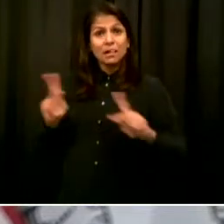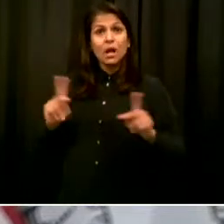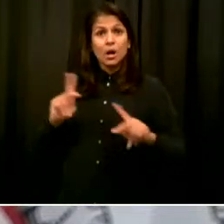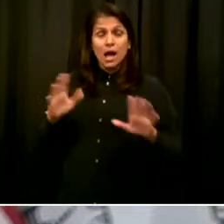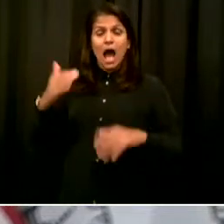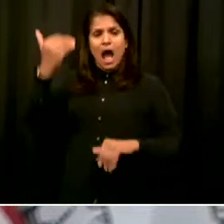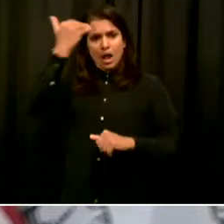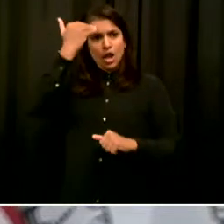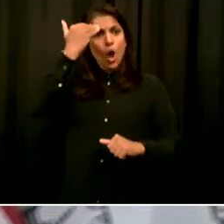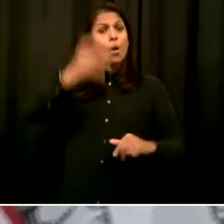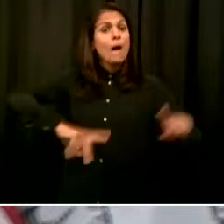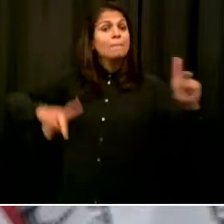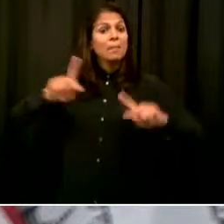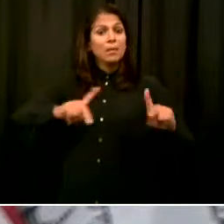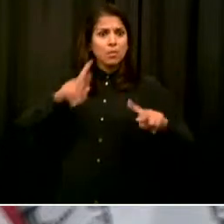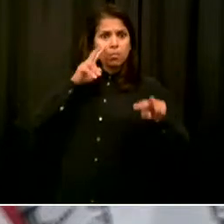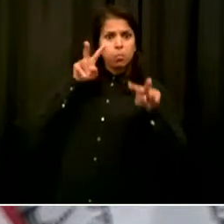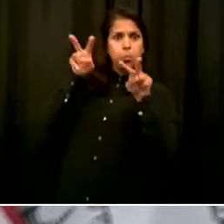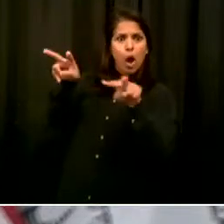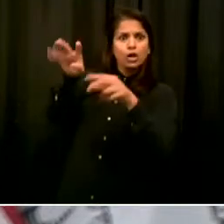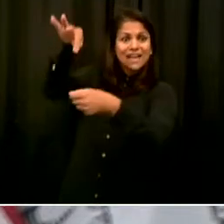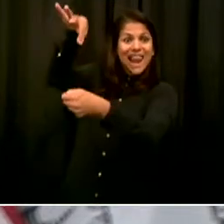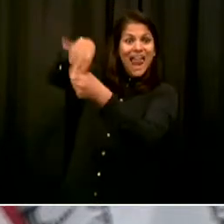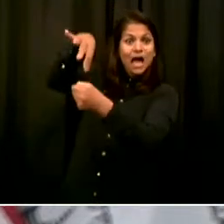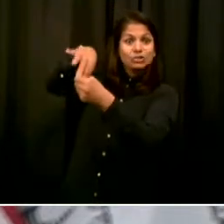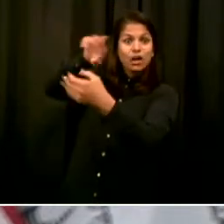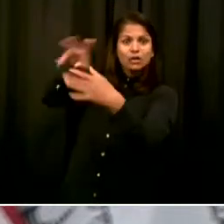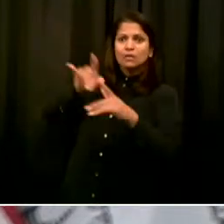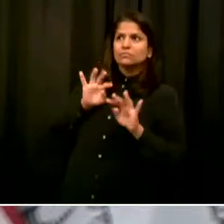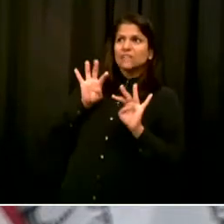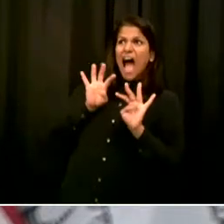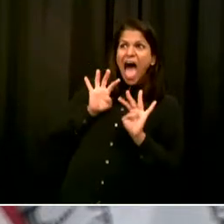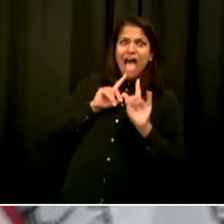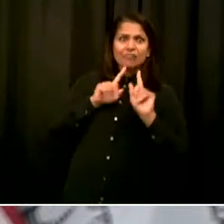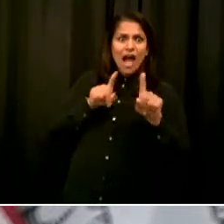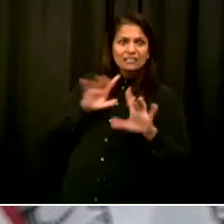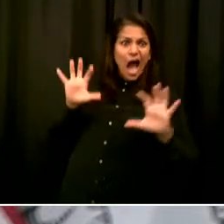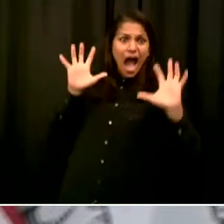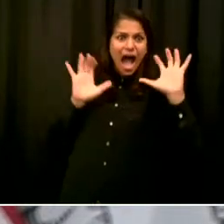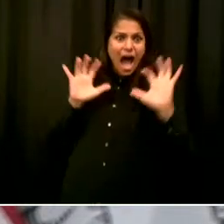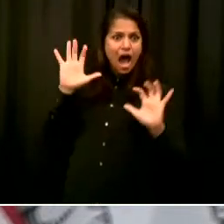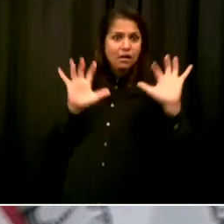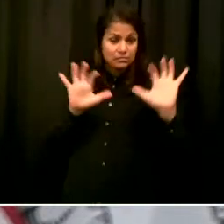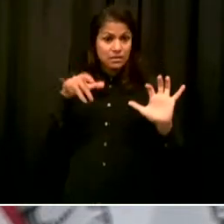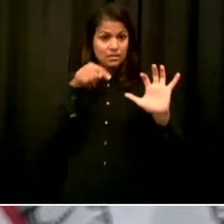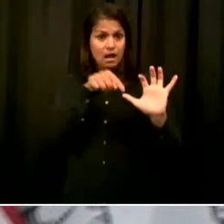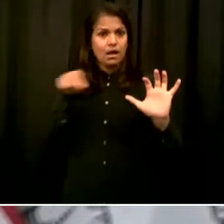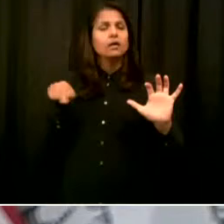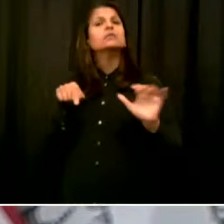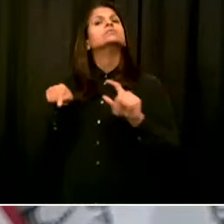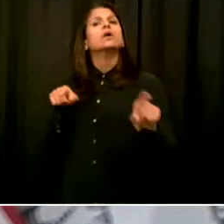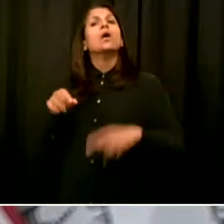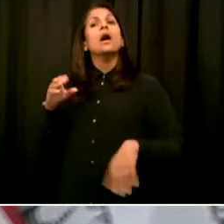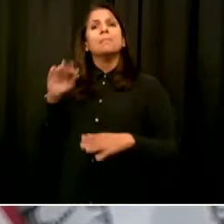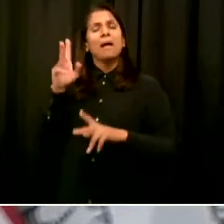BEEN HAPPENING WITH THE ELECTION . . THE FASTER WEWE GETT A CLE RESULT, THE BETTER OFF WE WILL